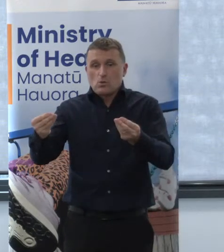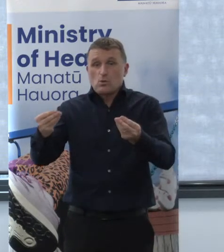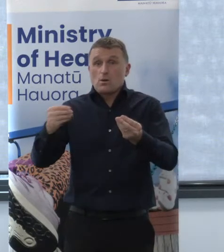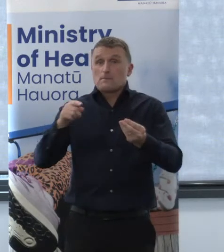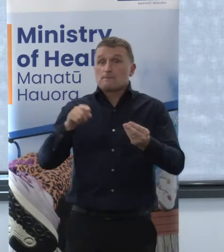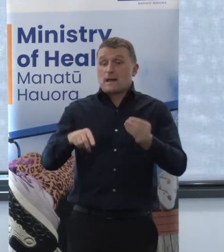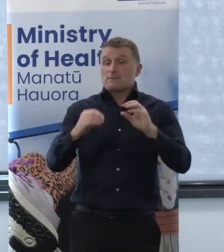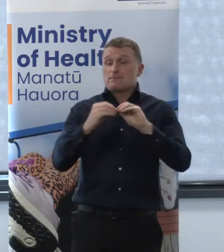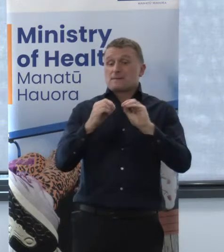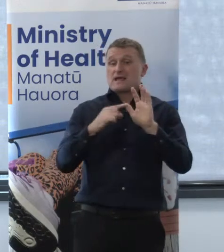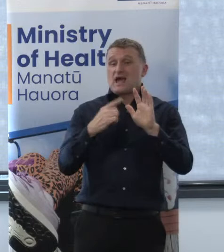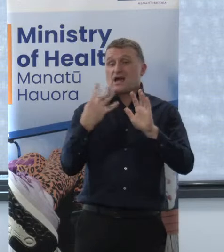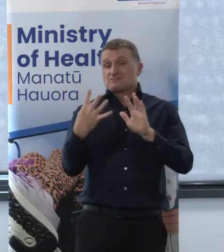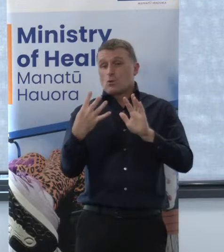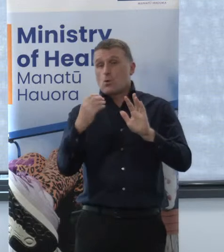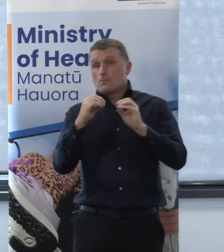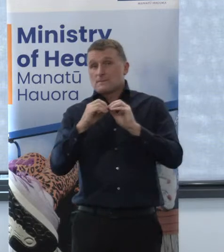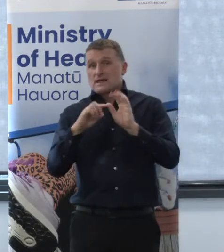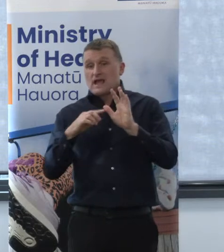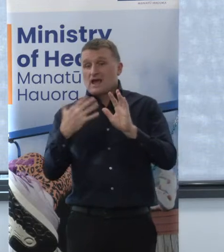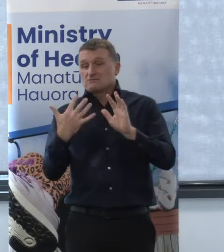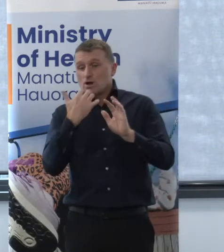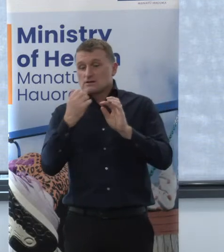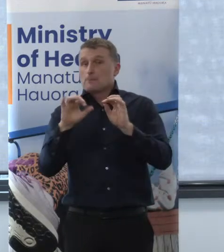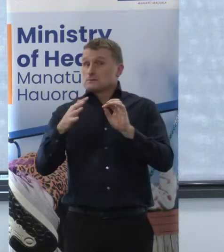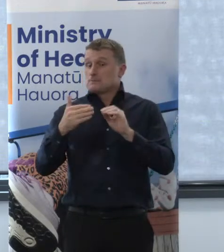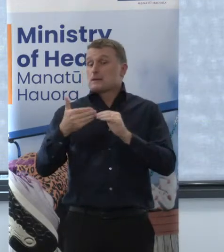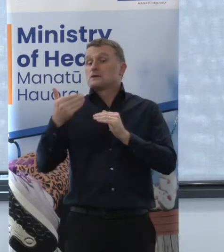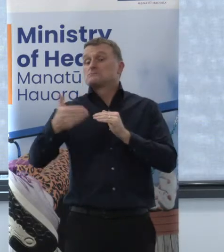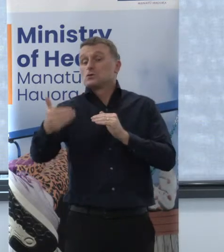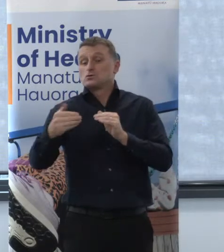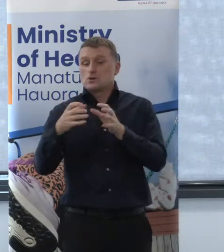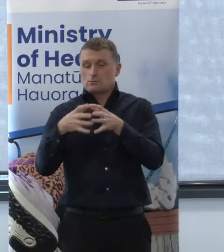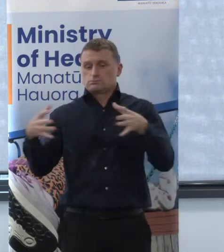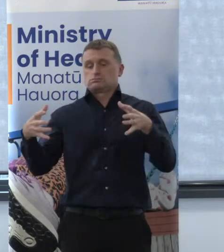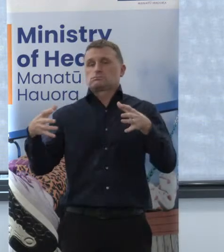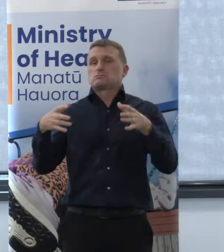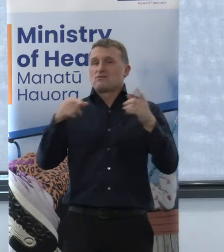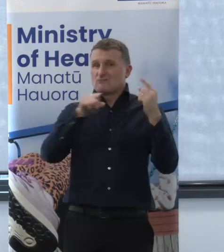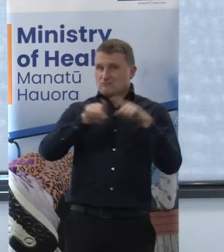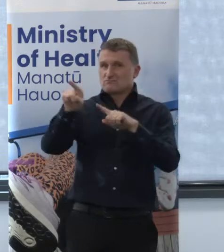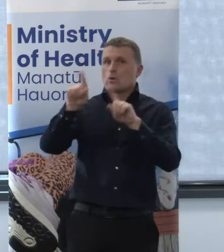is more transportable -- transmissible for example, we expect those numbers to slew creep up over the coming month,